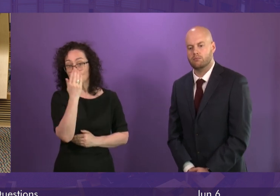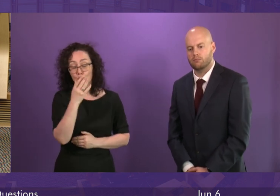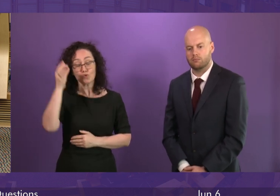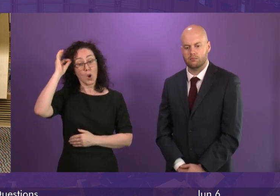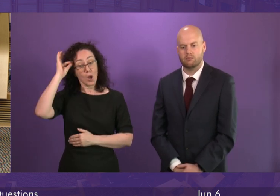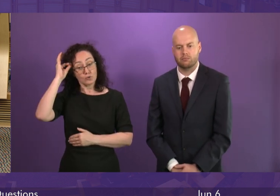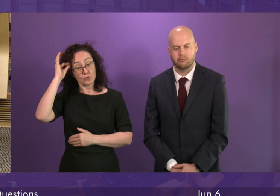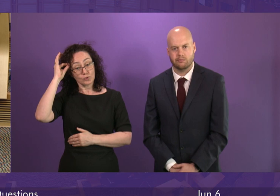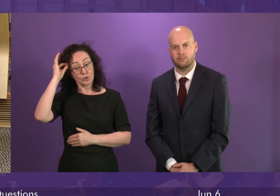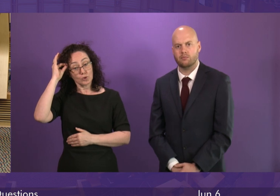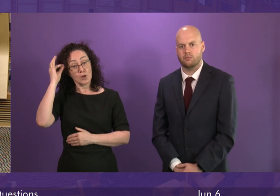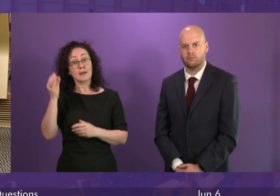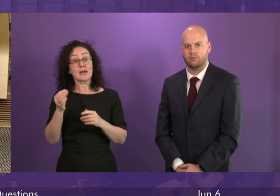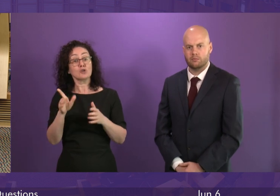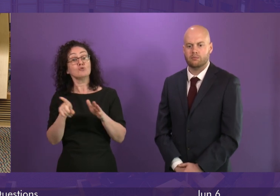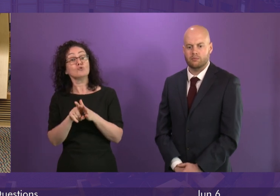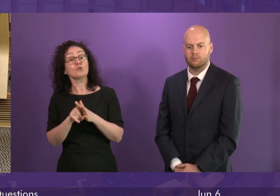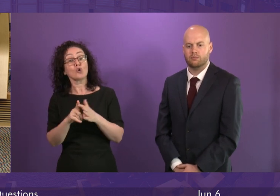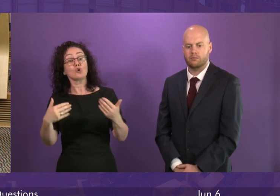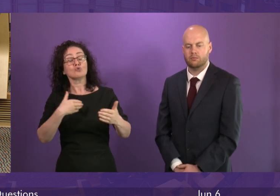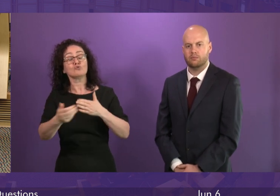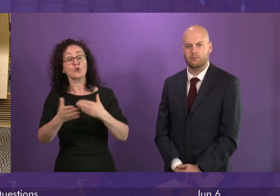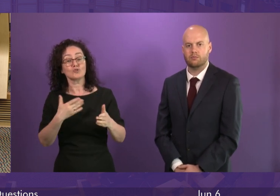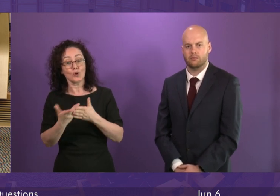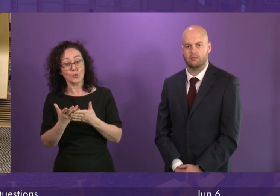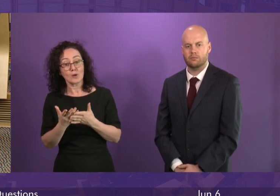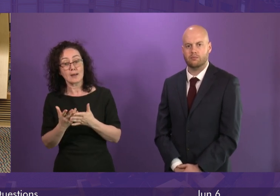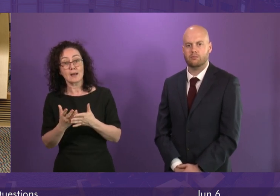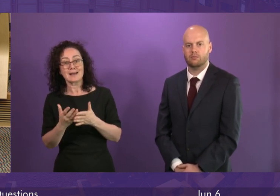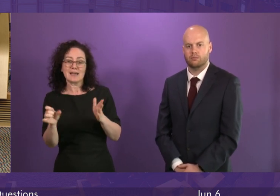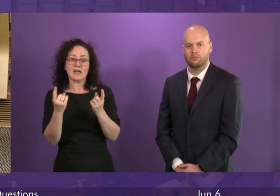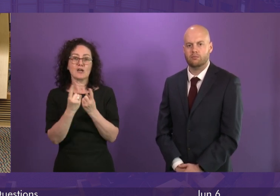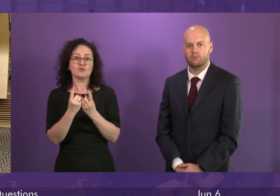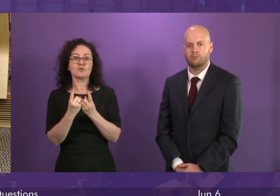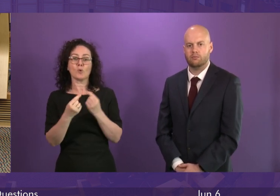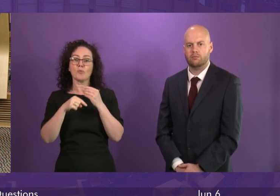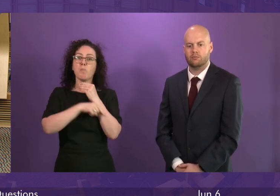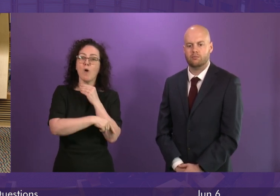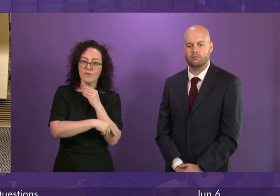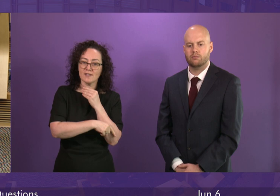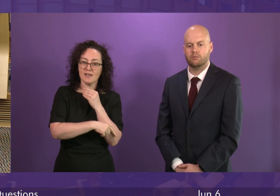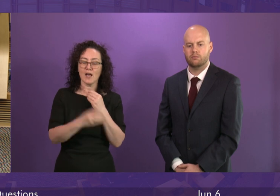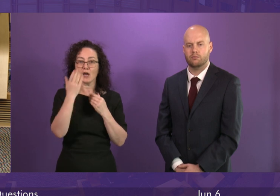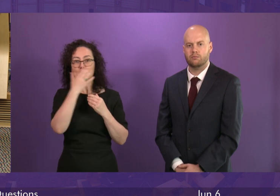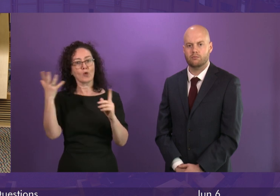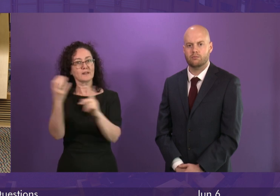to close the poverty-related attainment gap. That is the investment that we are seeing in Scottish education, and that is why it is delivering results for the young people